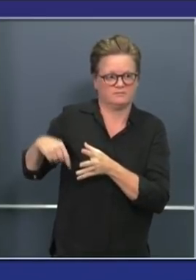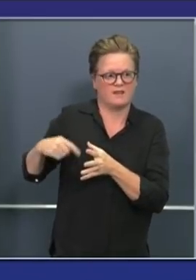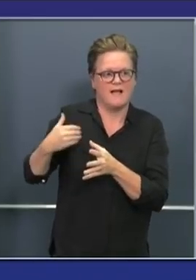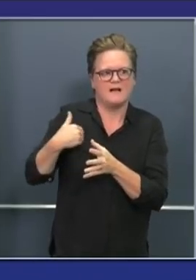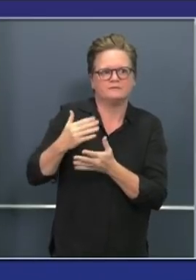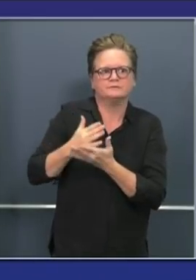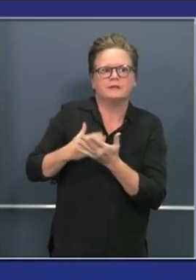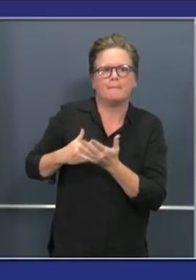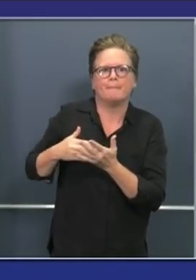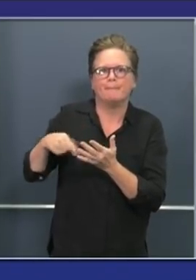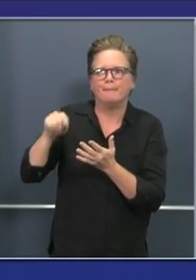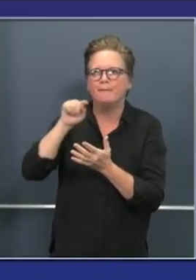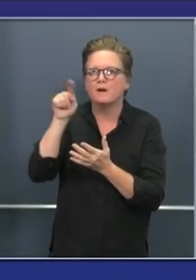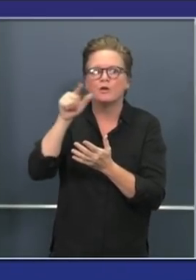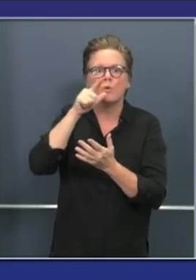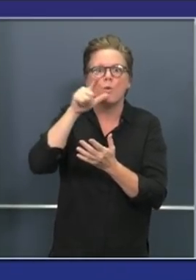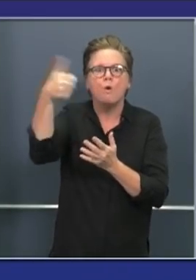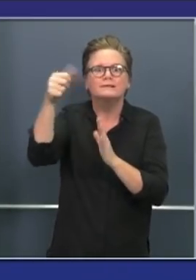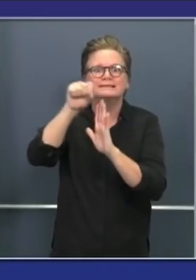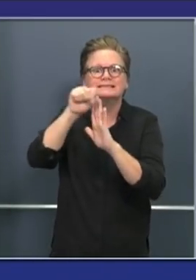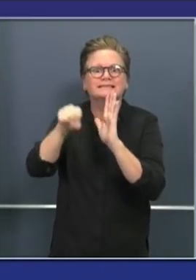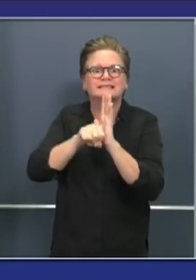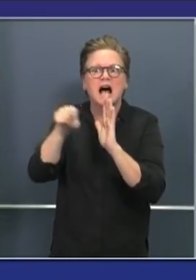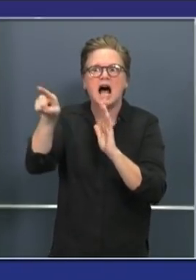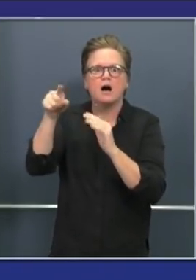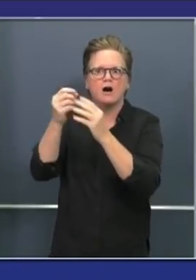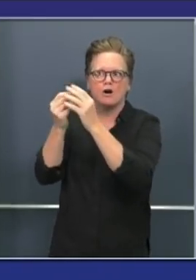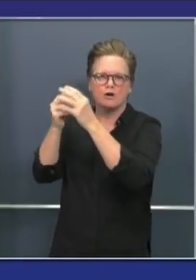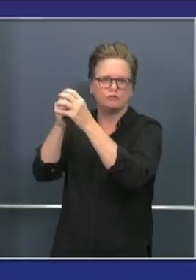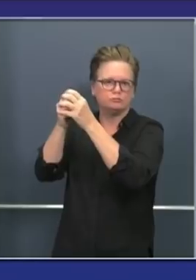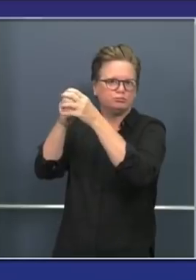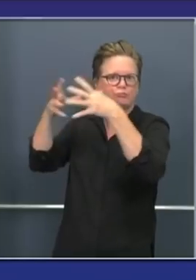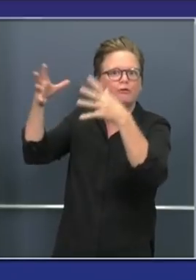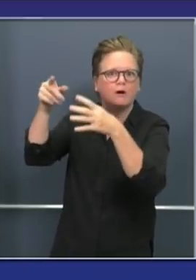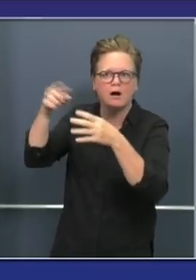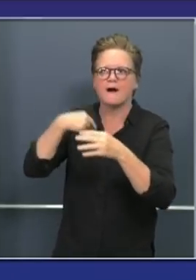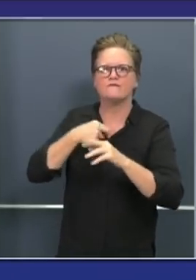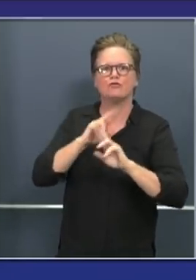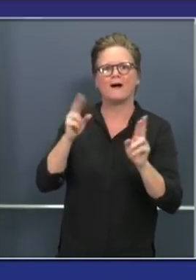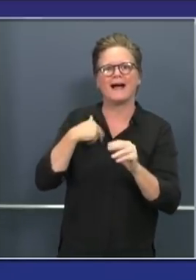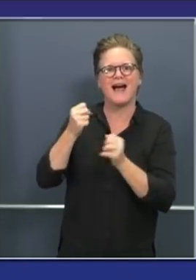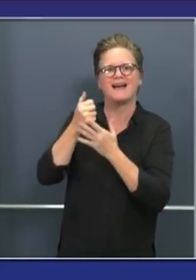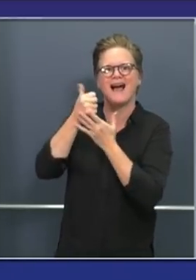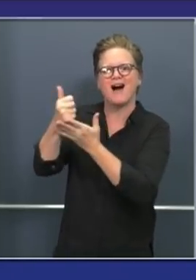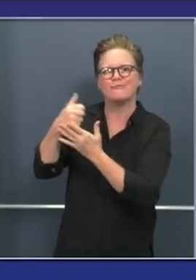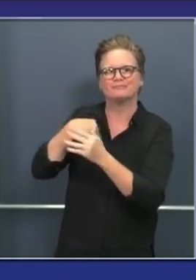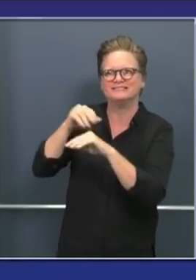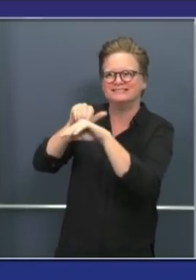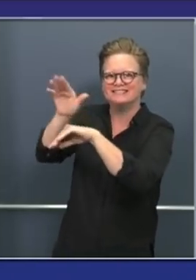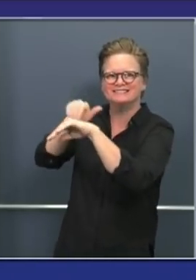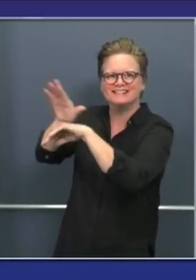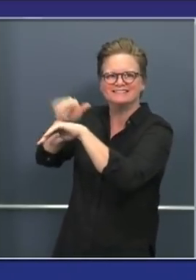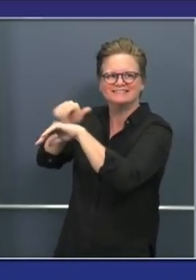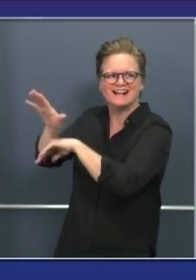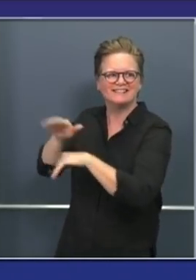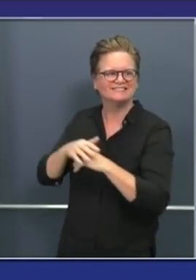OF THIS CRISIS. THOSE HAVE BEEN RETURNED IN MOST CASES AND THOSE ARE PART OF OUR CACHE, IN ADDITION TO